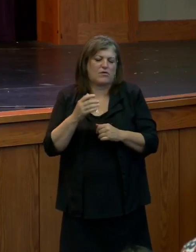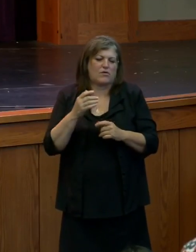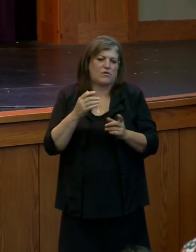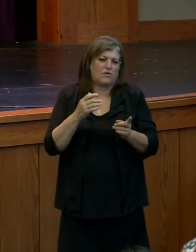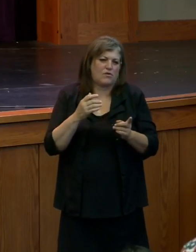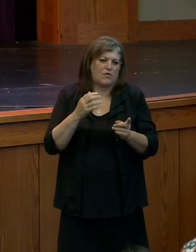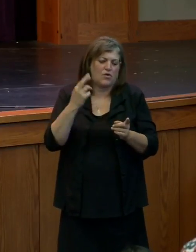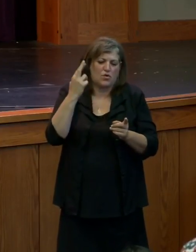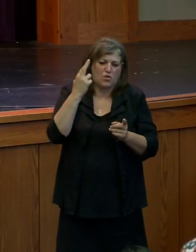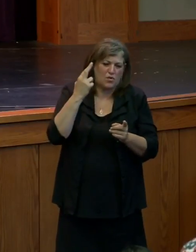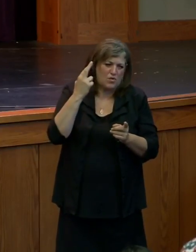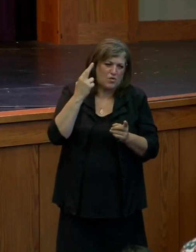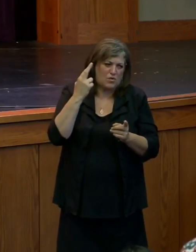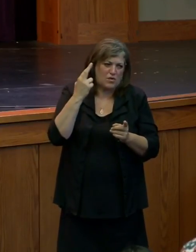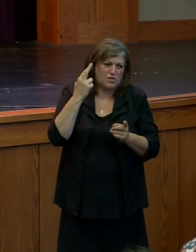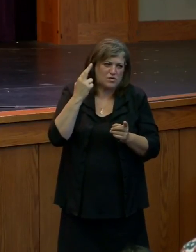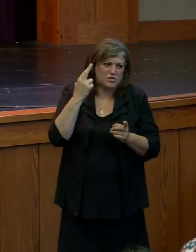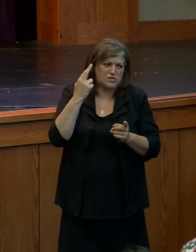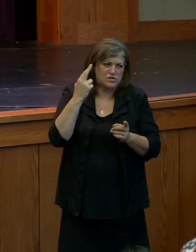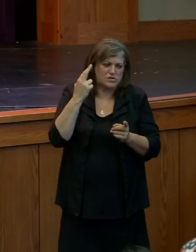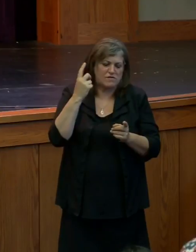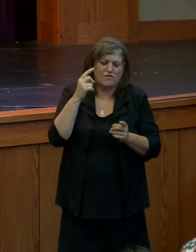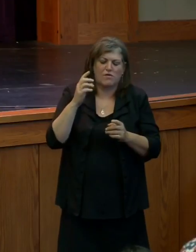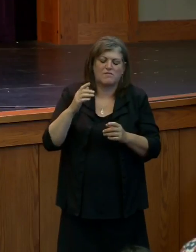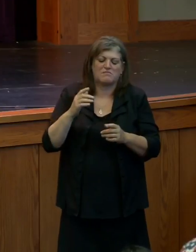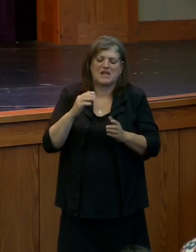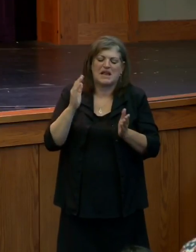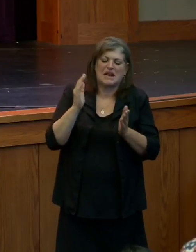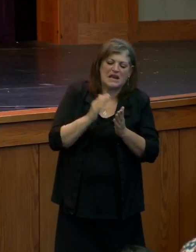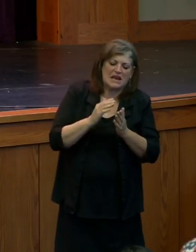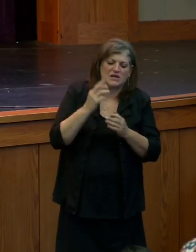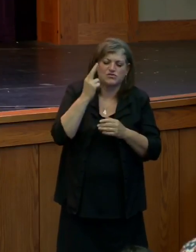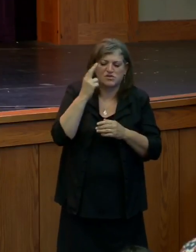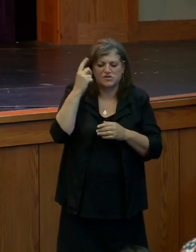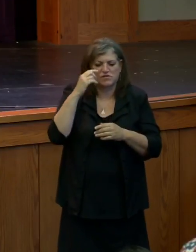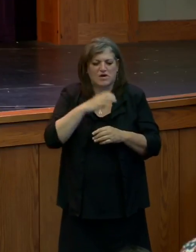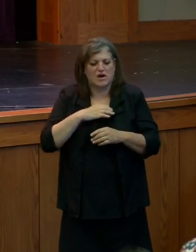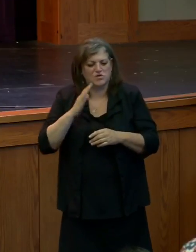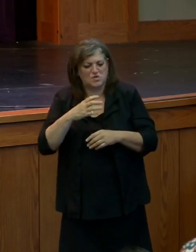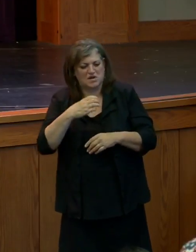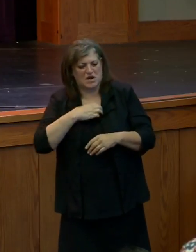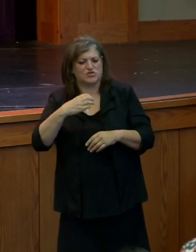THE MEMBERS OF CONGRESS TO OBJECT. I THINK AS FEW REASONS AS POSSIBLE.